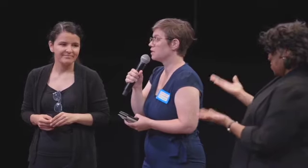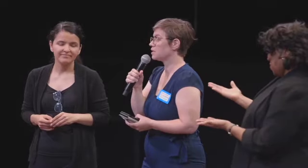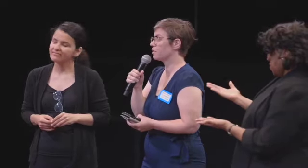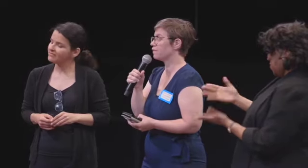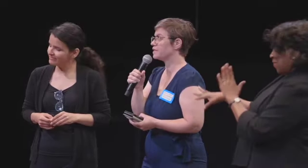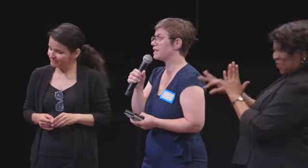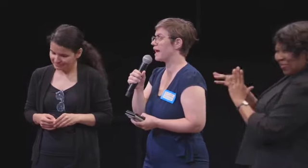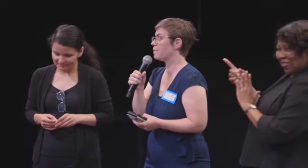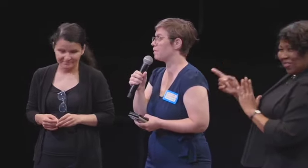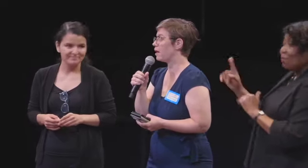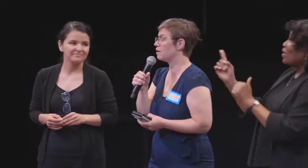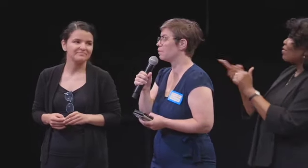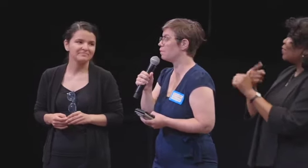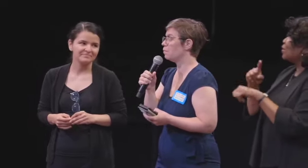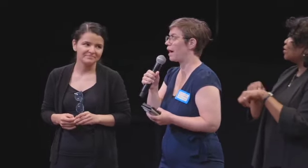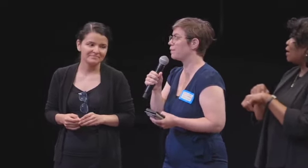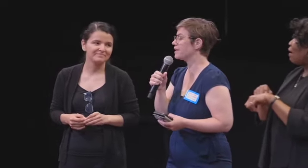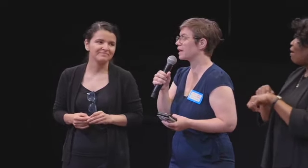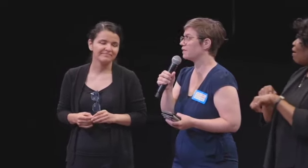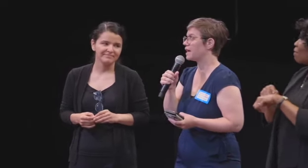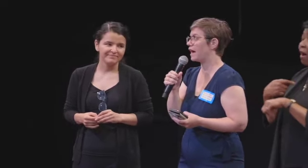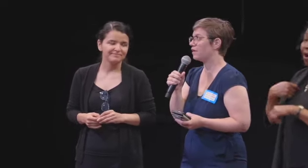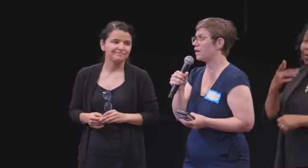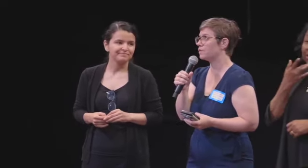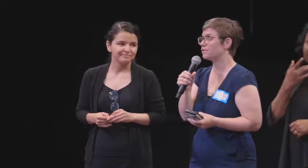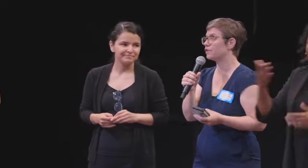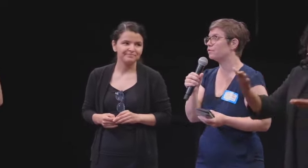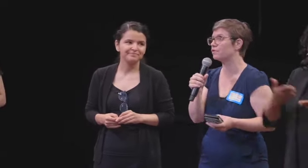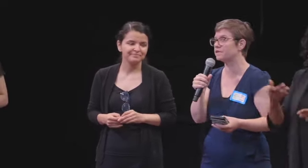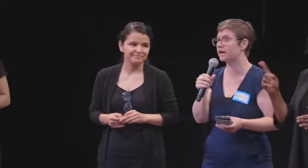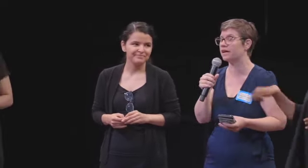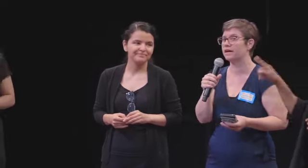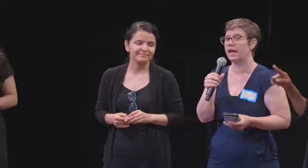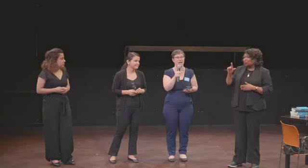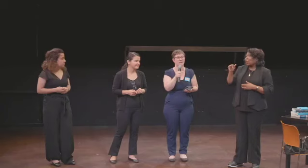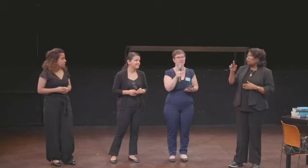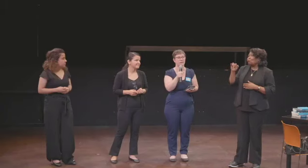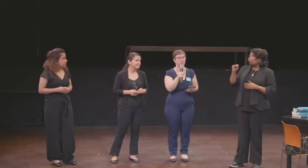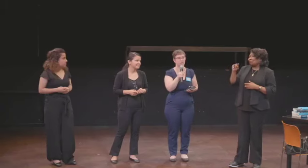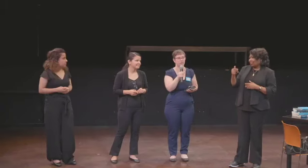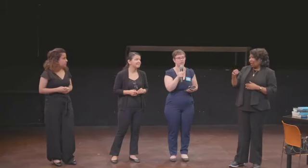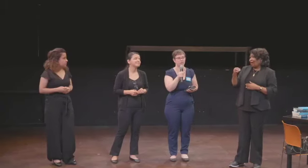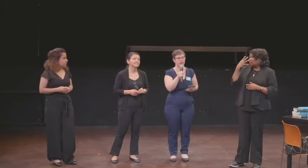[AD] The co-presenters. So the first time I was lucky enough to hire them was for "La Ruta" at Steppenwolf,